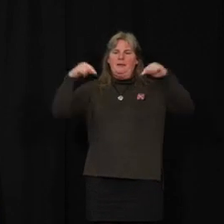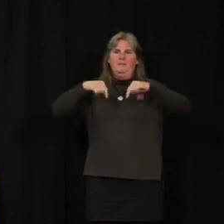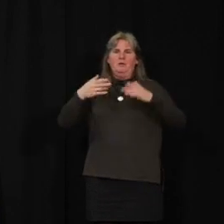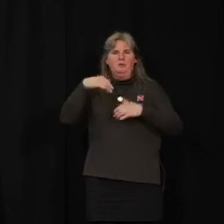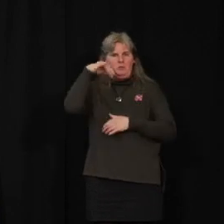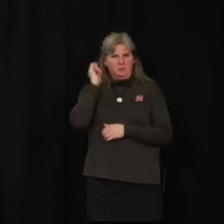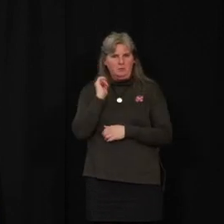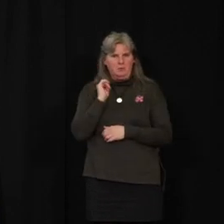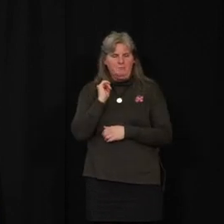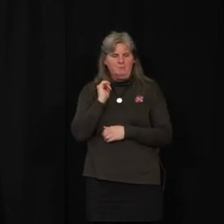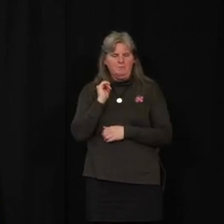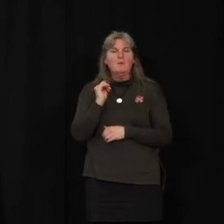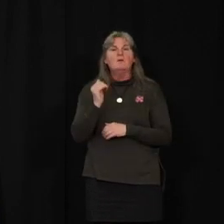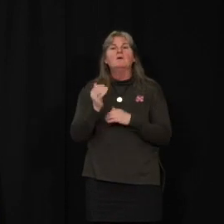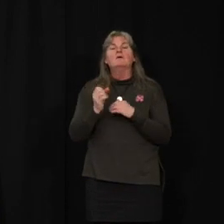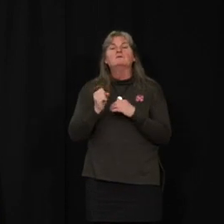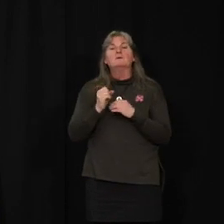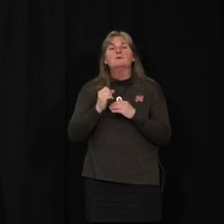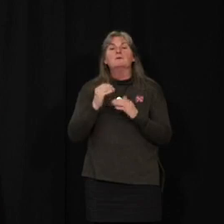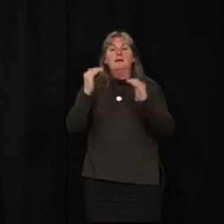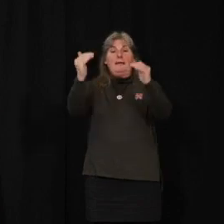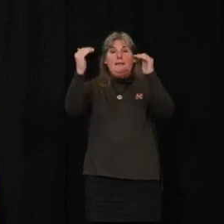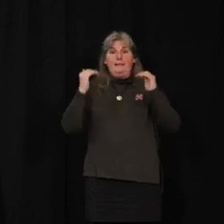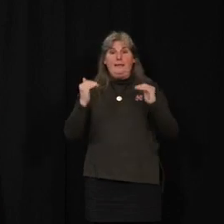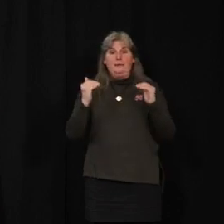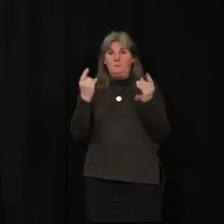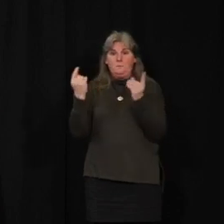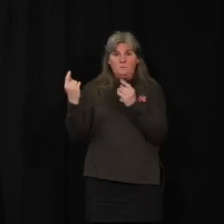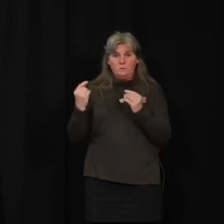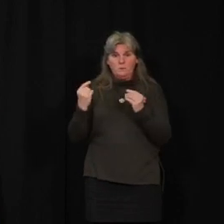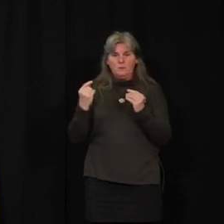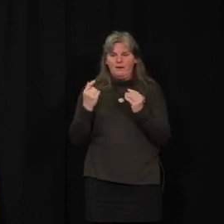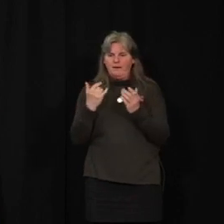Yukoners mobilize ourselves mor. Thank you.